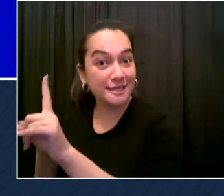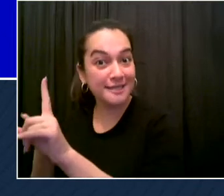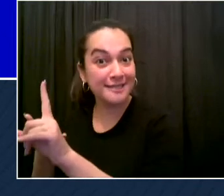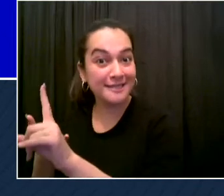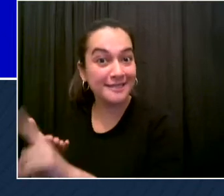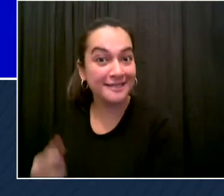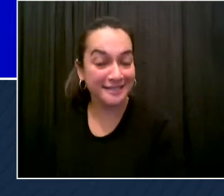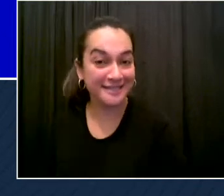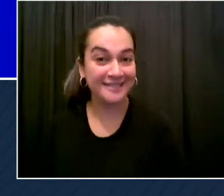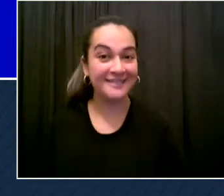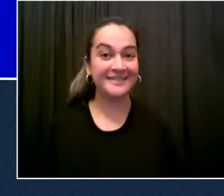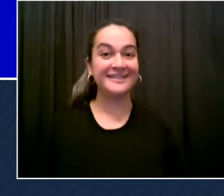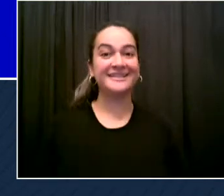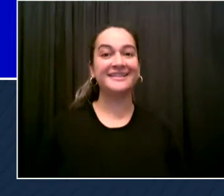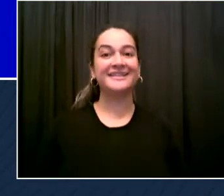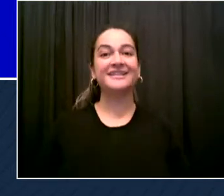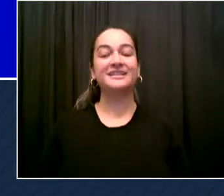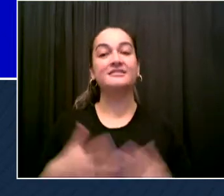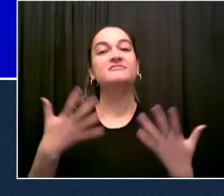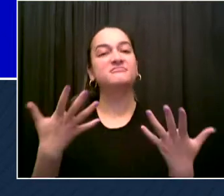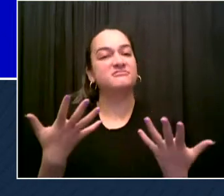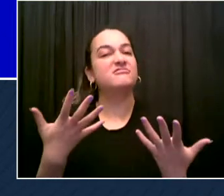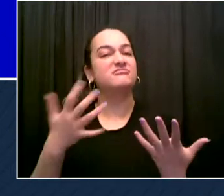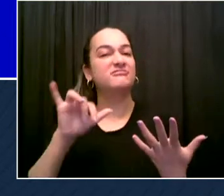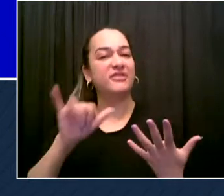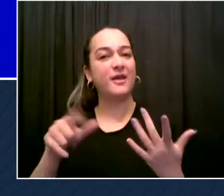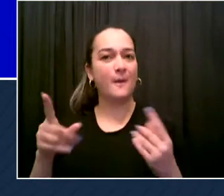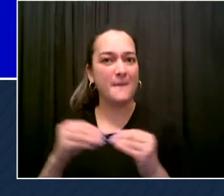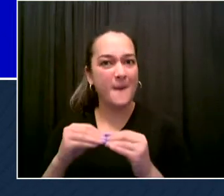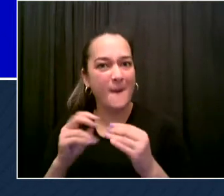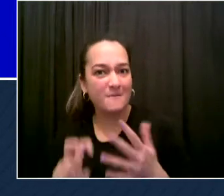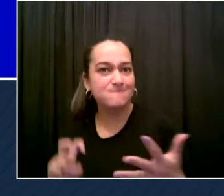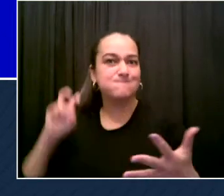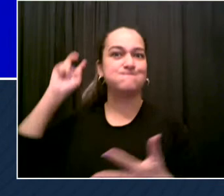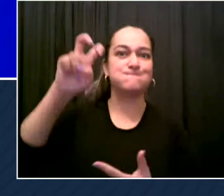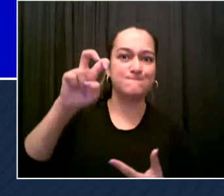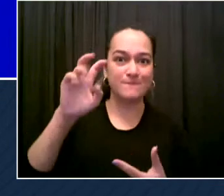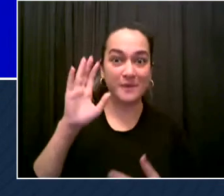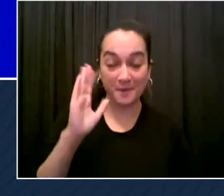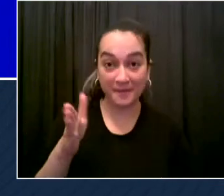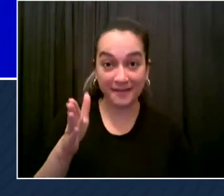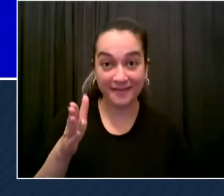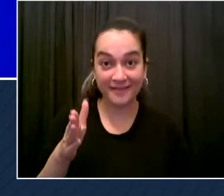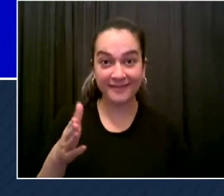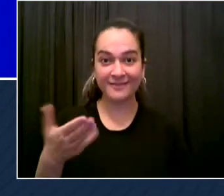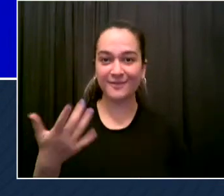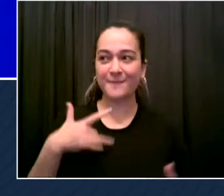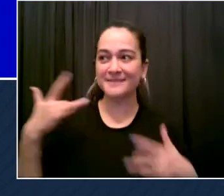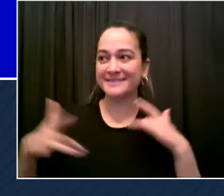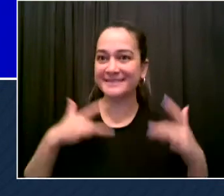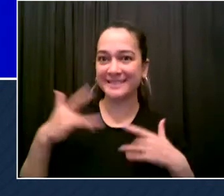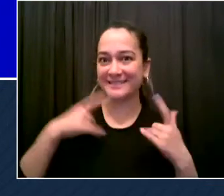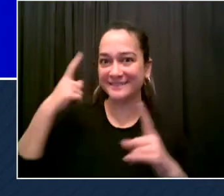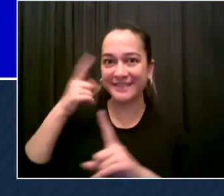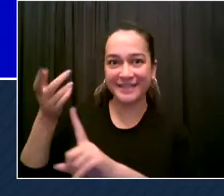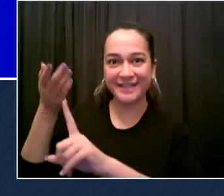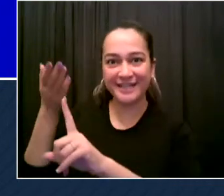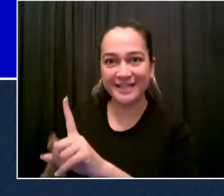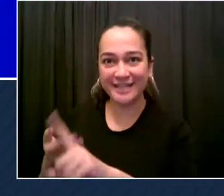CORPORATION COUNSEL I THINK THAT'S AN INCREDIBLE